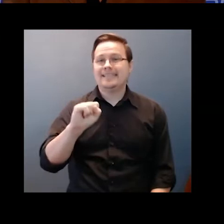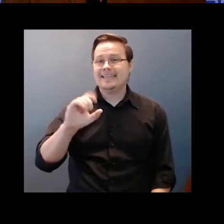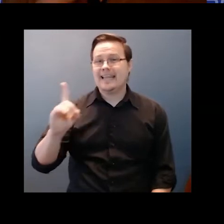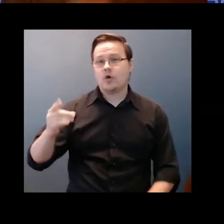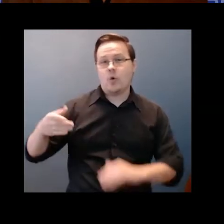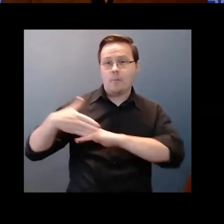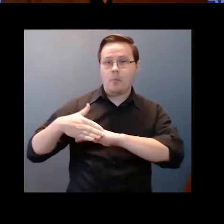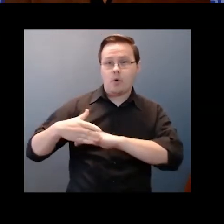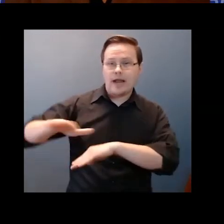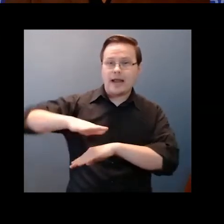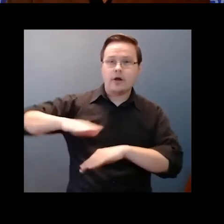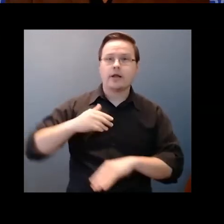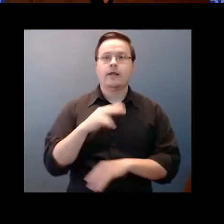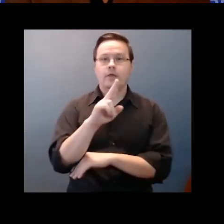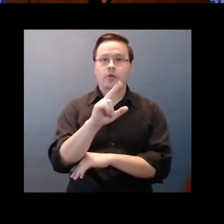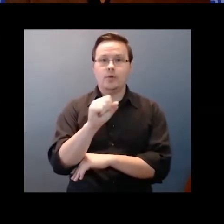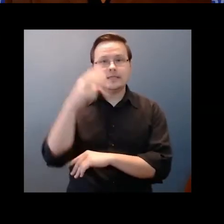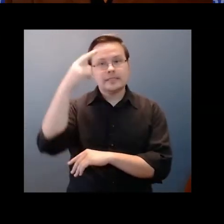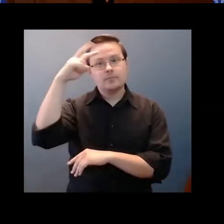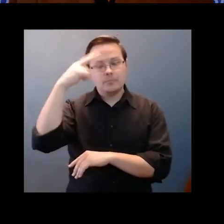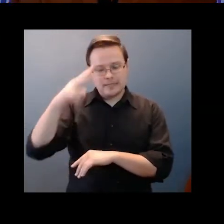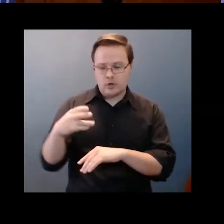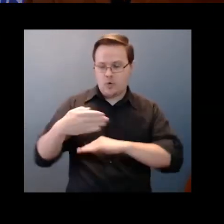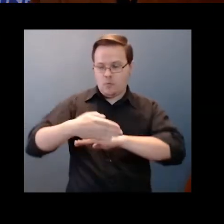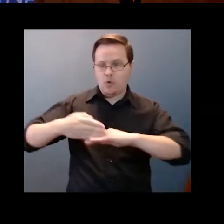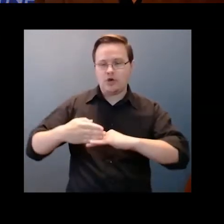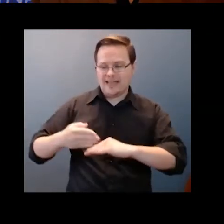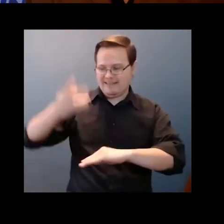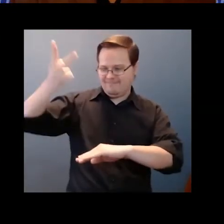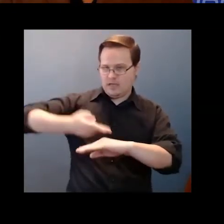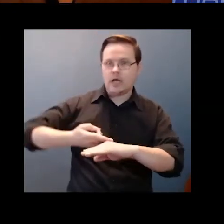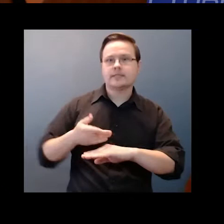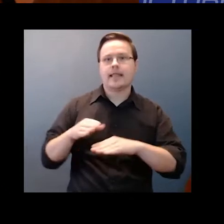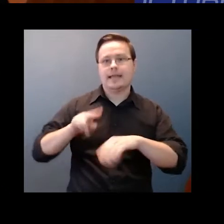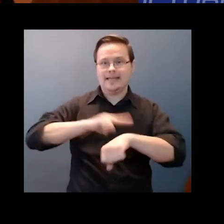actually bisects and divides that nation and keeps many people from moving